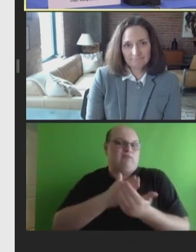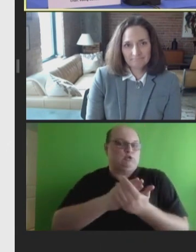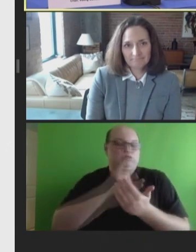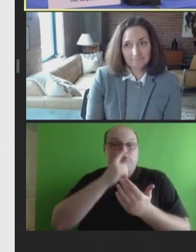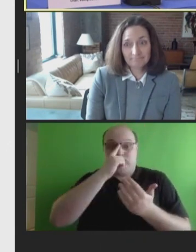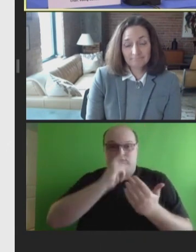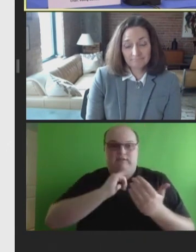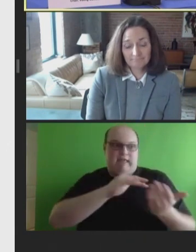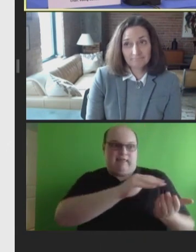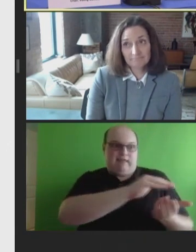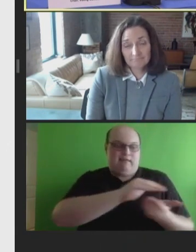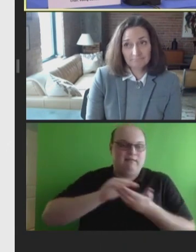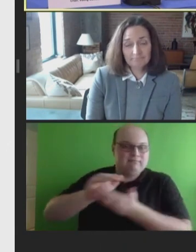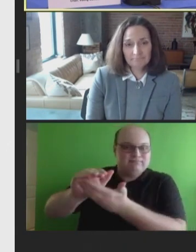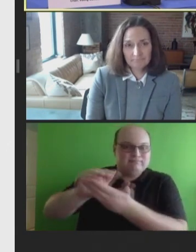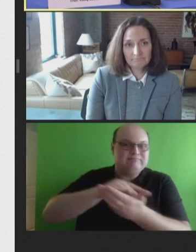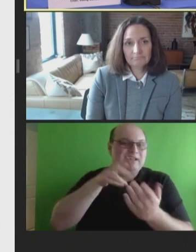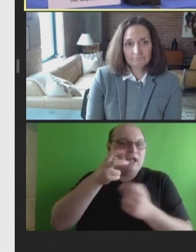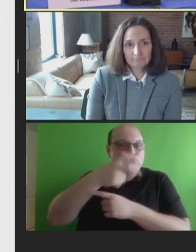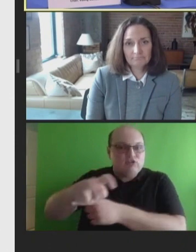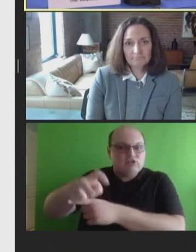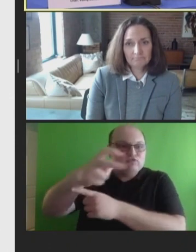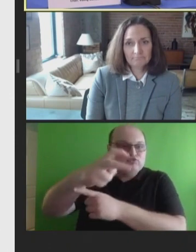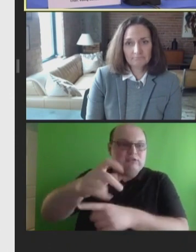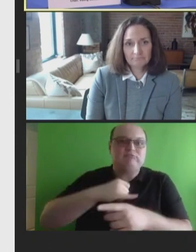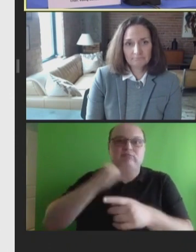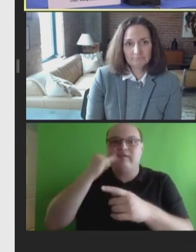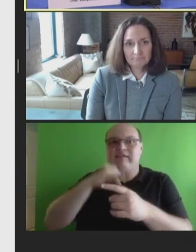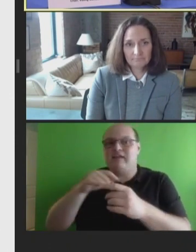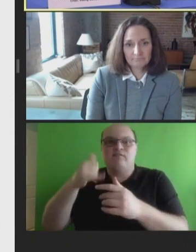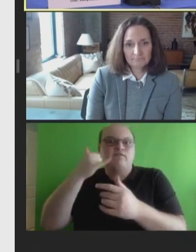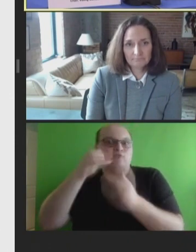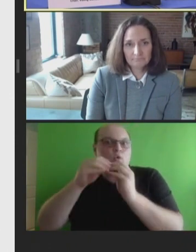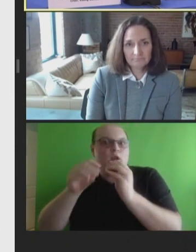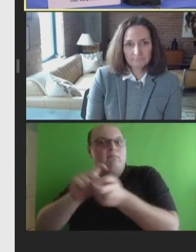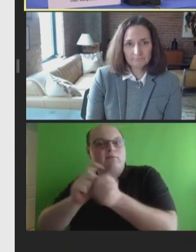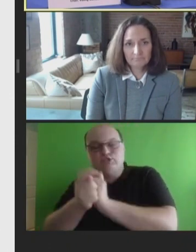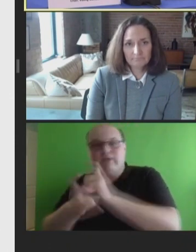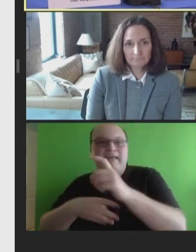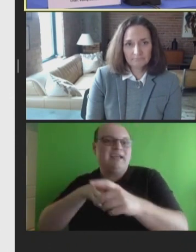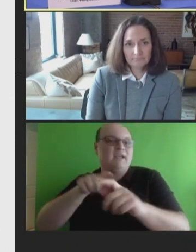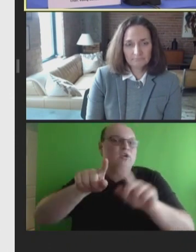go with them and not disappear with a change in telephone would be another piece to think about.